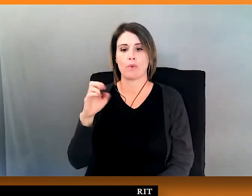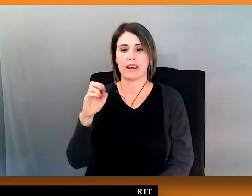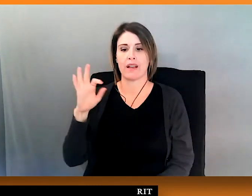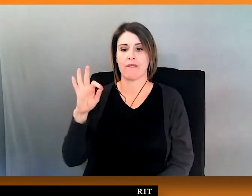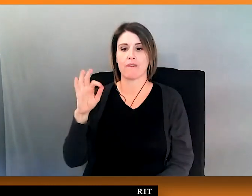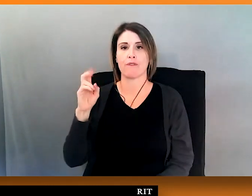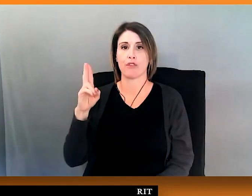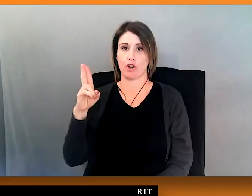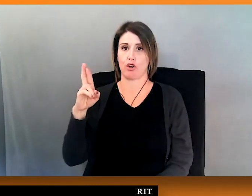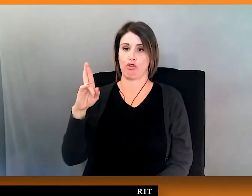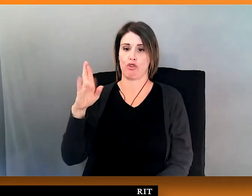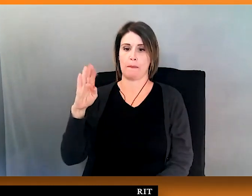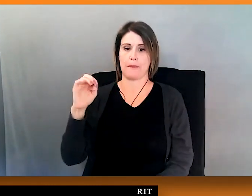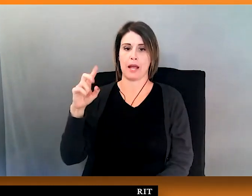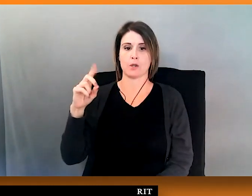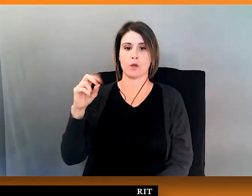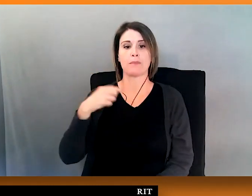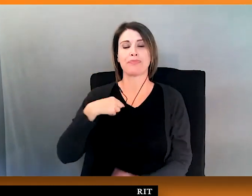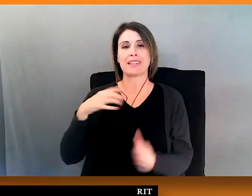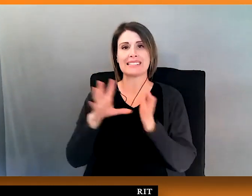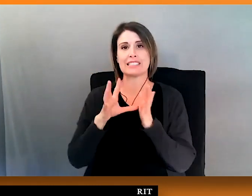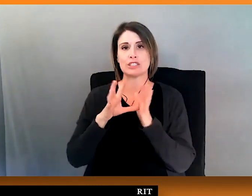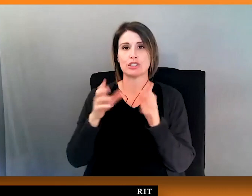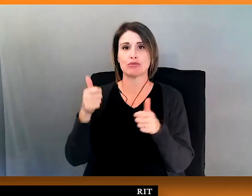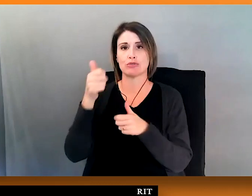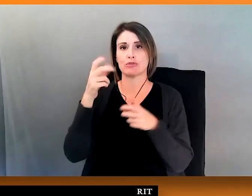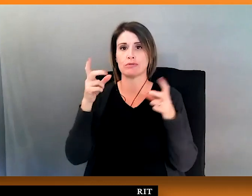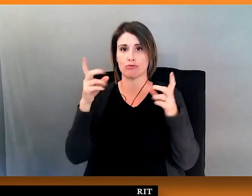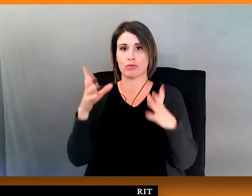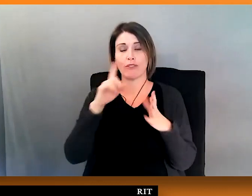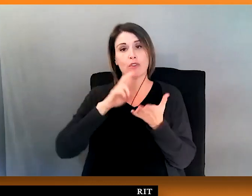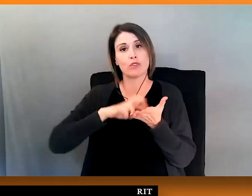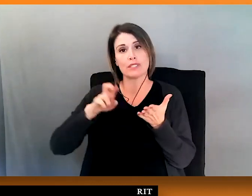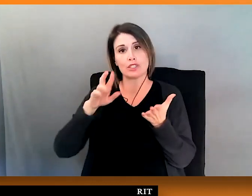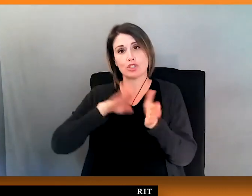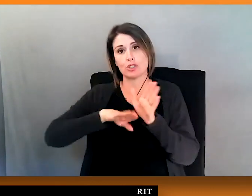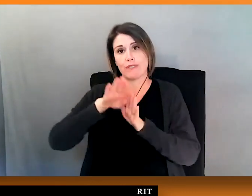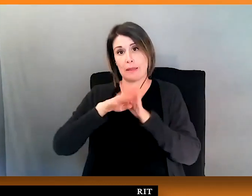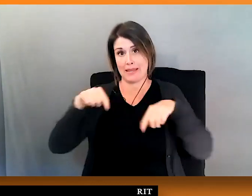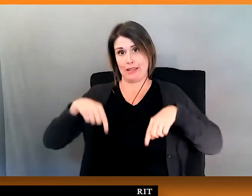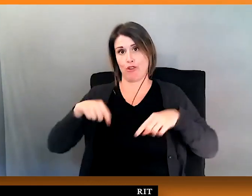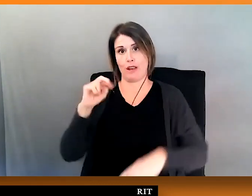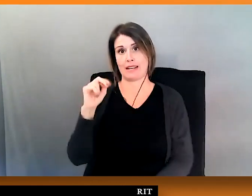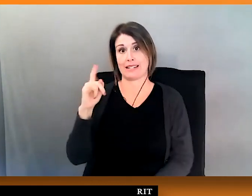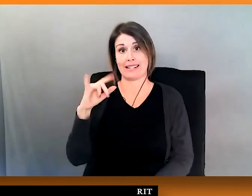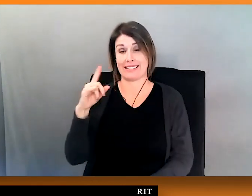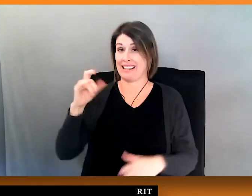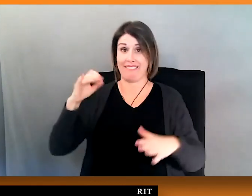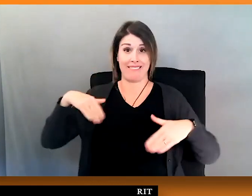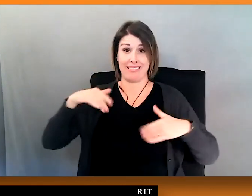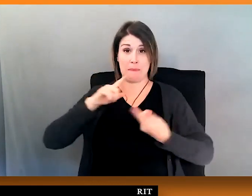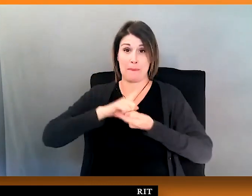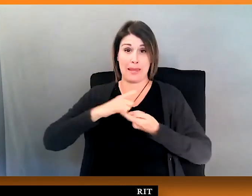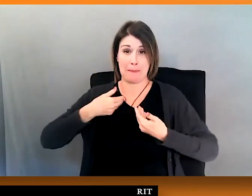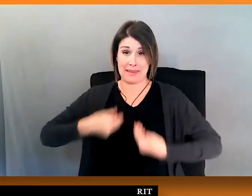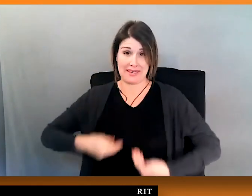I am the senior director for research development here at NTID for those of you that have not met me yet.